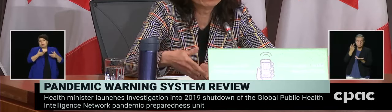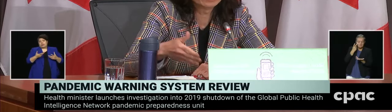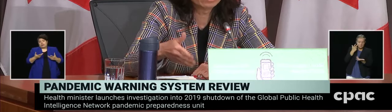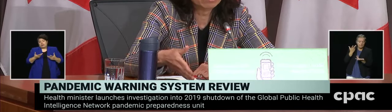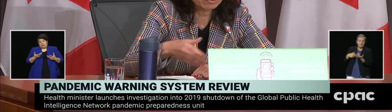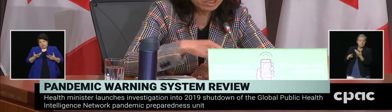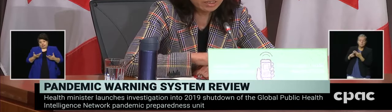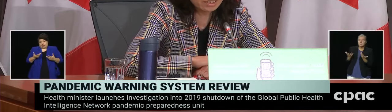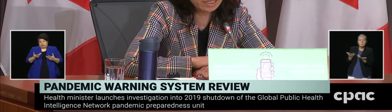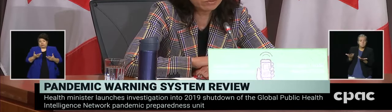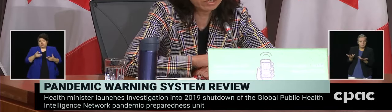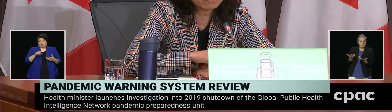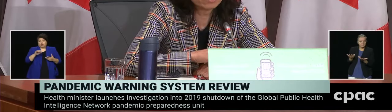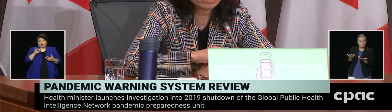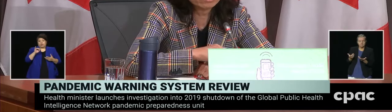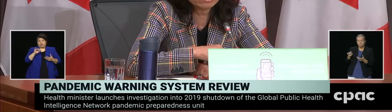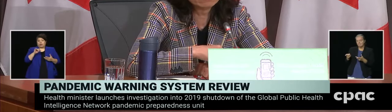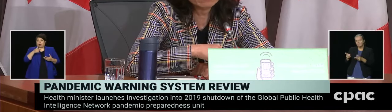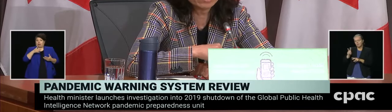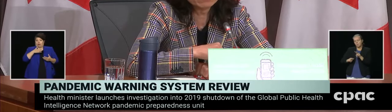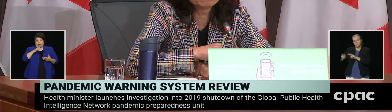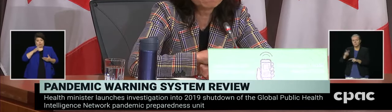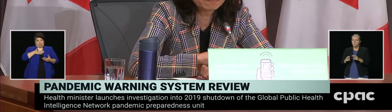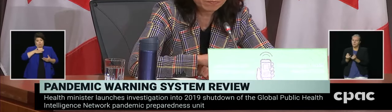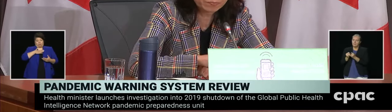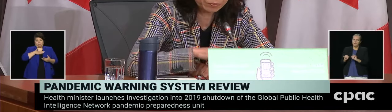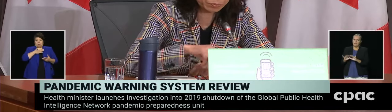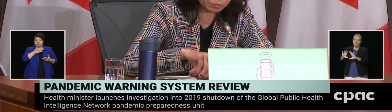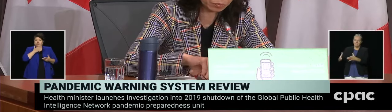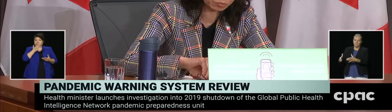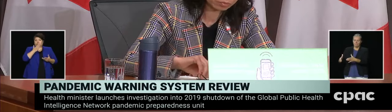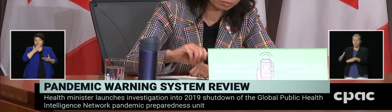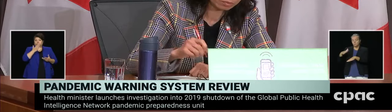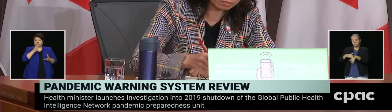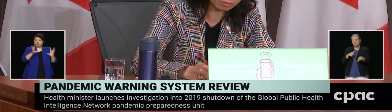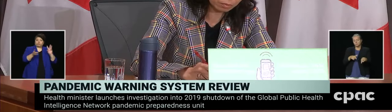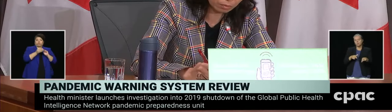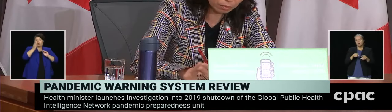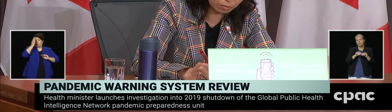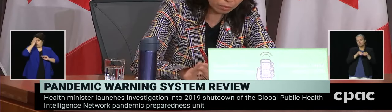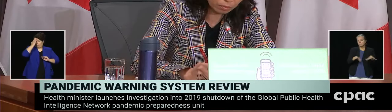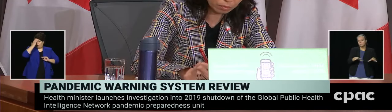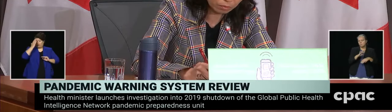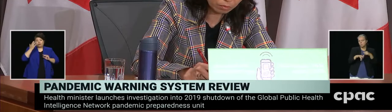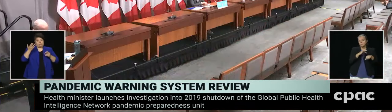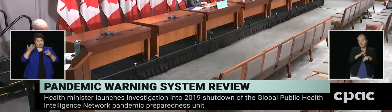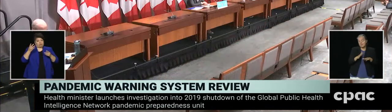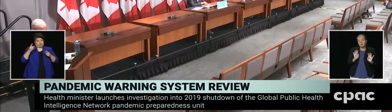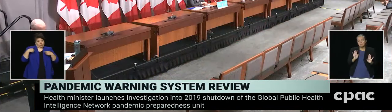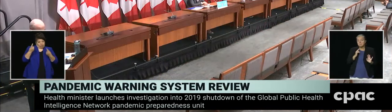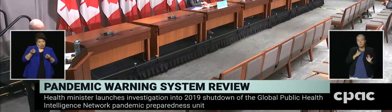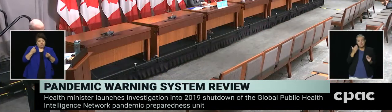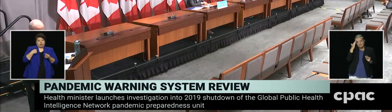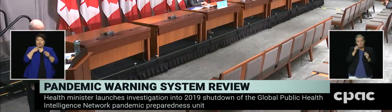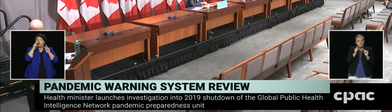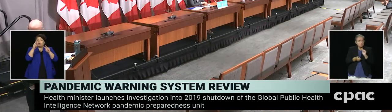BUT THAT'S THE FACT I KNOW IT AT